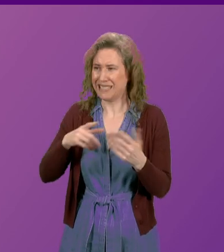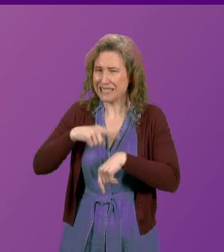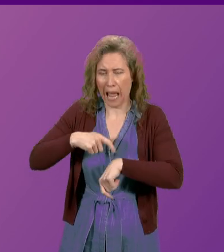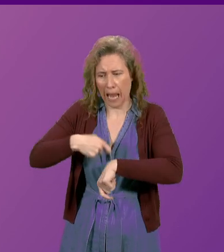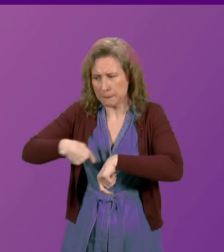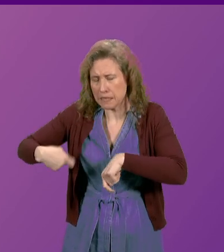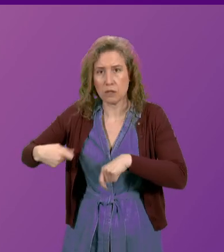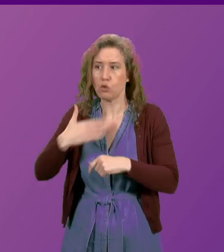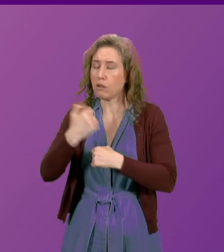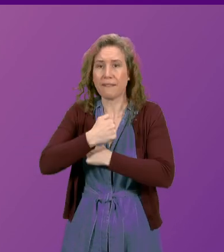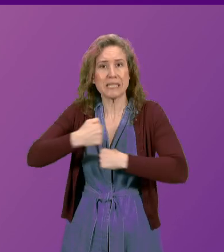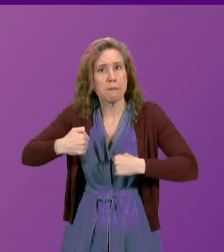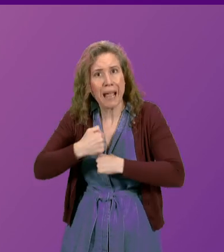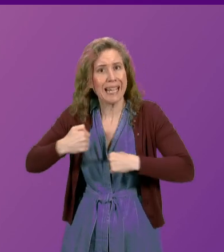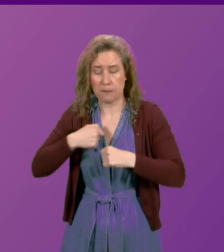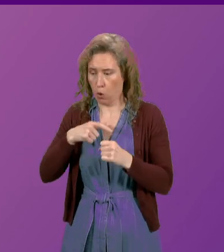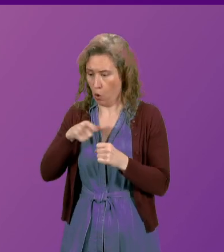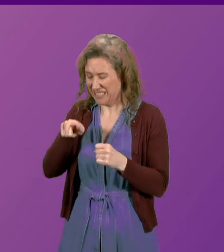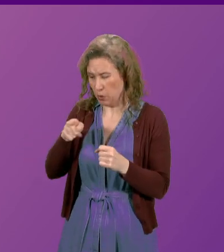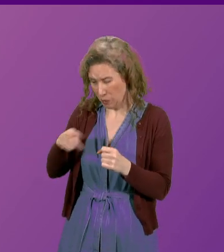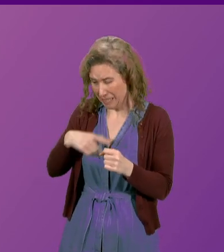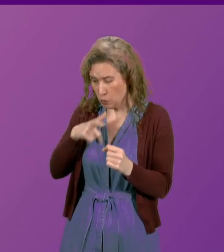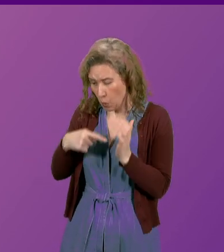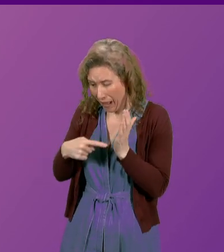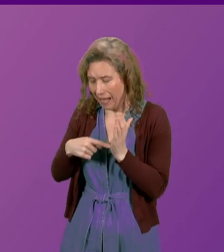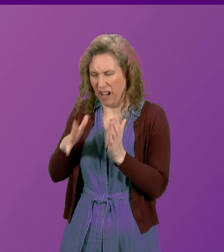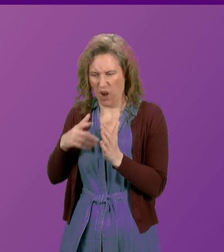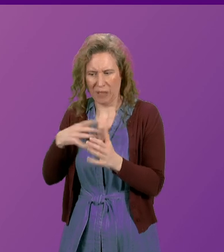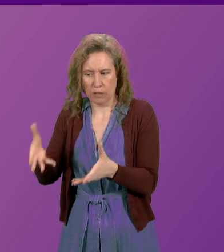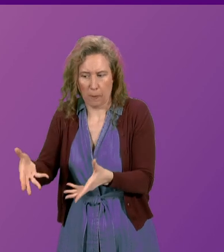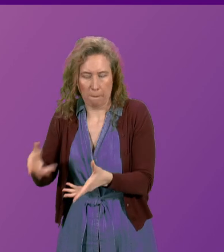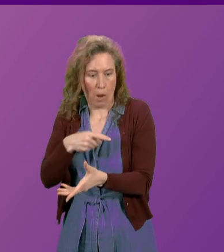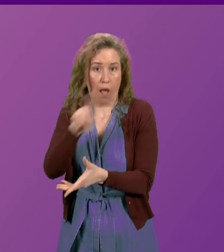there is not enough space in the rooms. It’s undignified for the patient.”